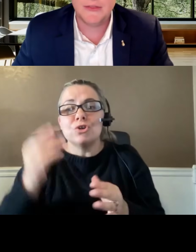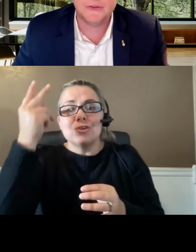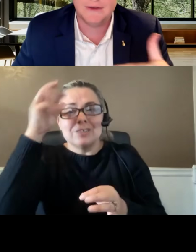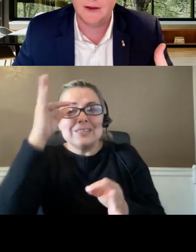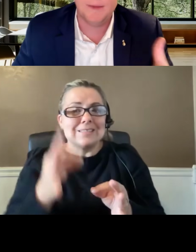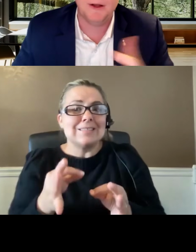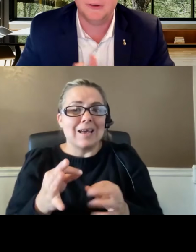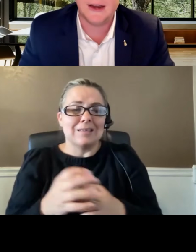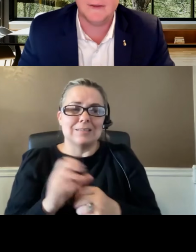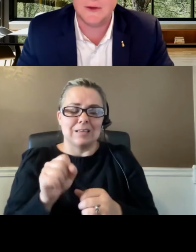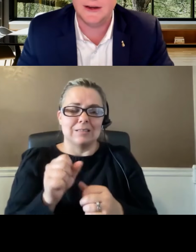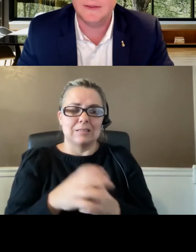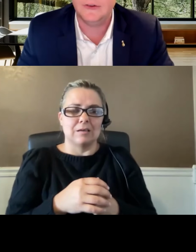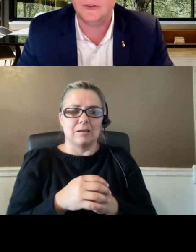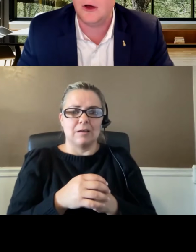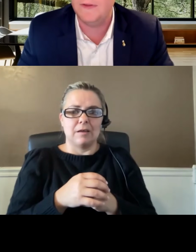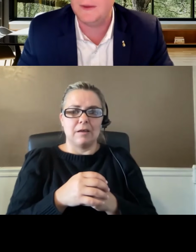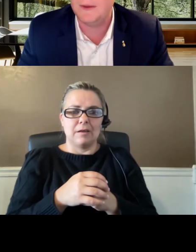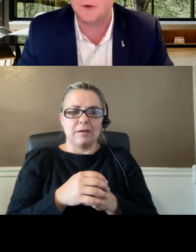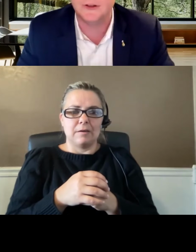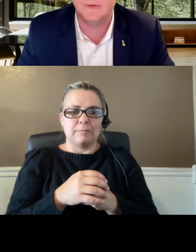And then there's "not evaluated", I apologize, "not evaluated". This is the only applicable to